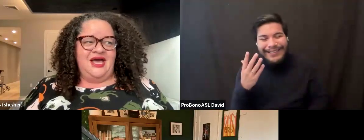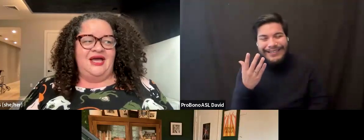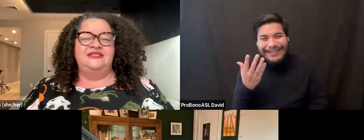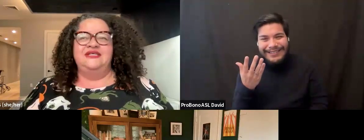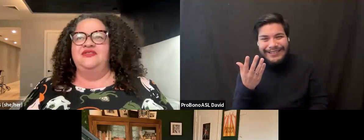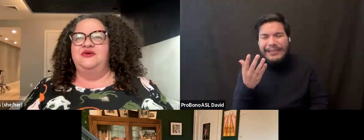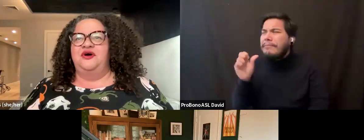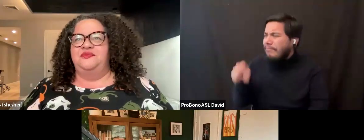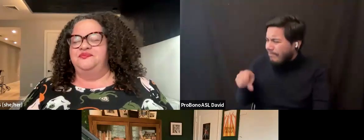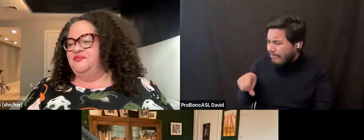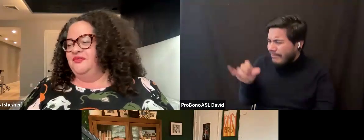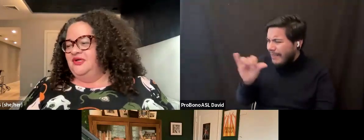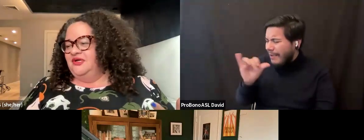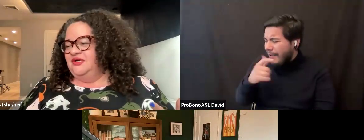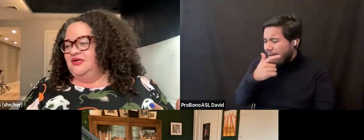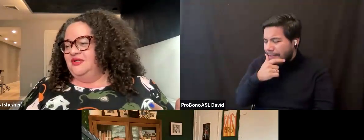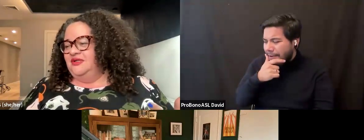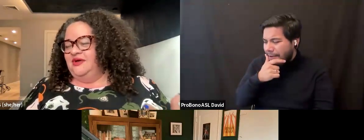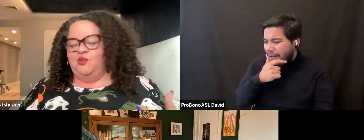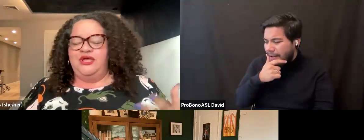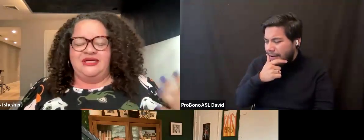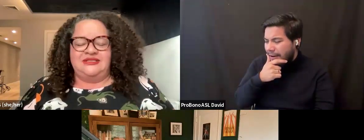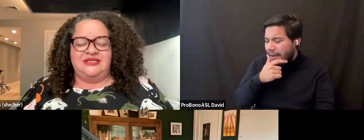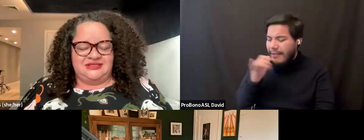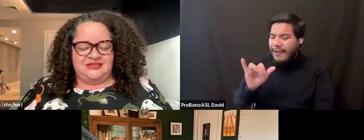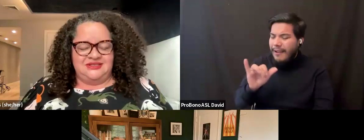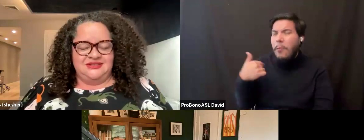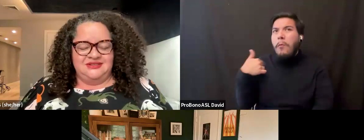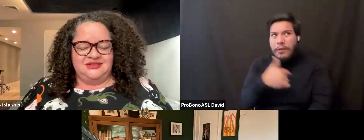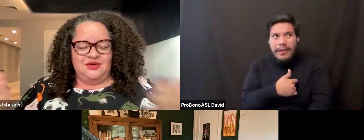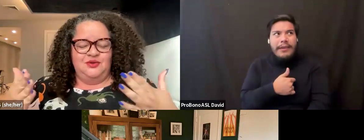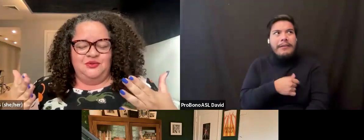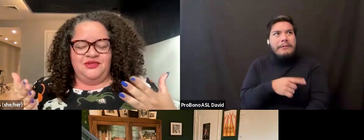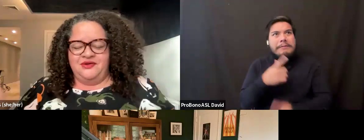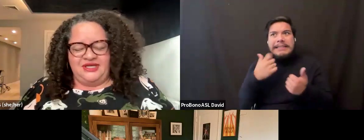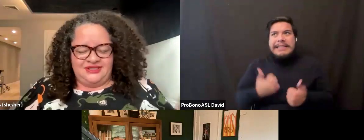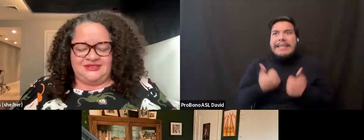Yeah. It's like we exist. So there it is.